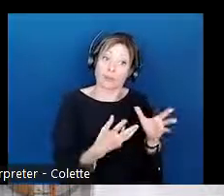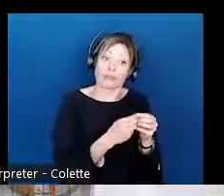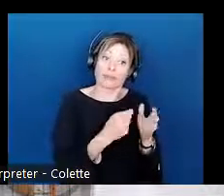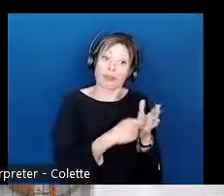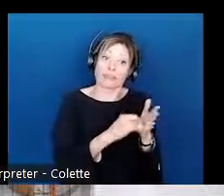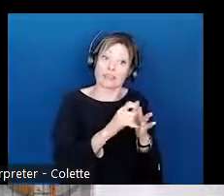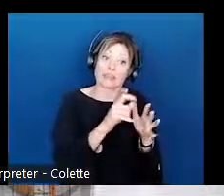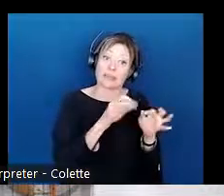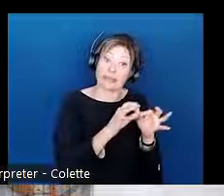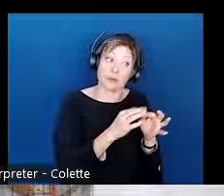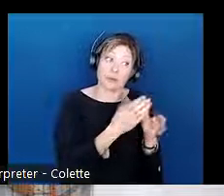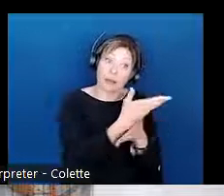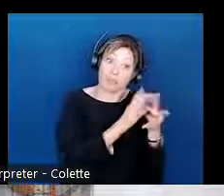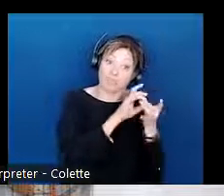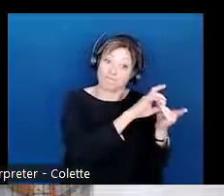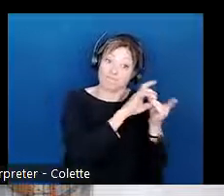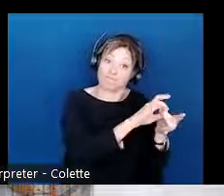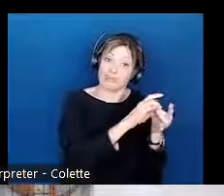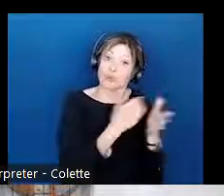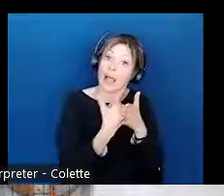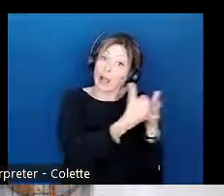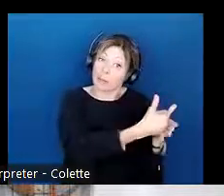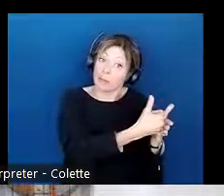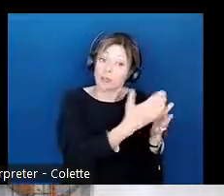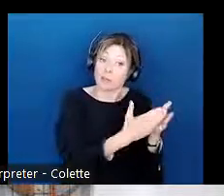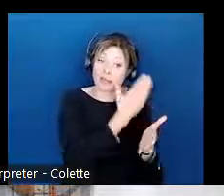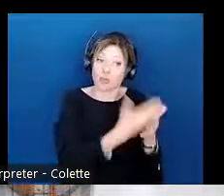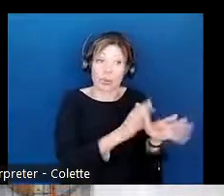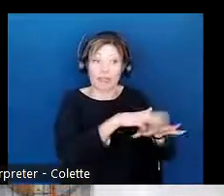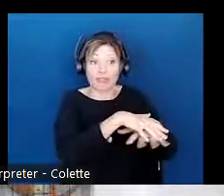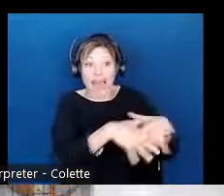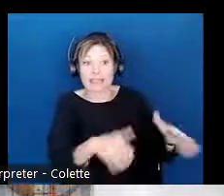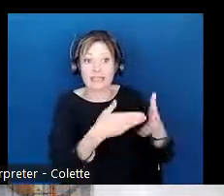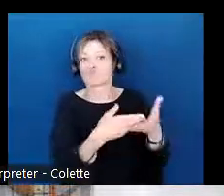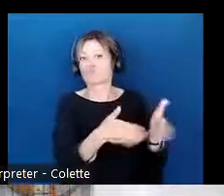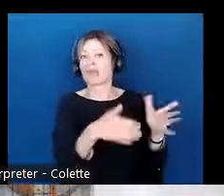them and support them in creating a landscape that is for everyone and that we can all enjoy